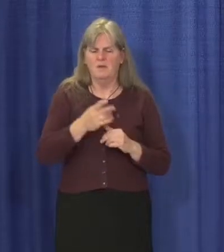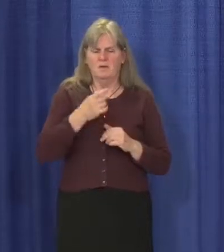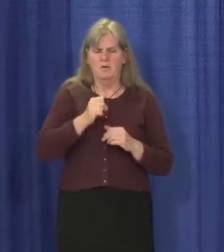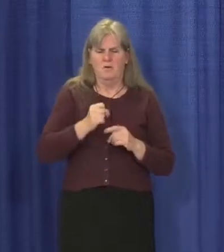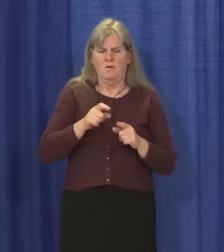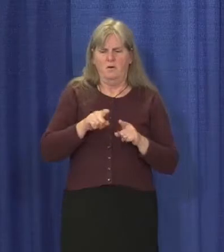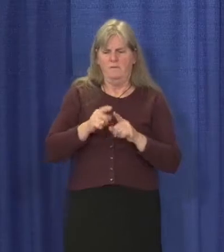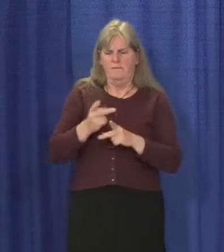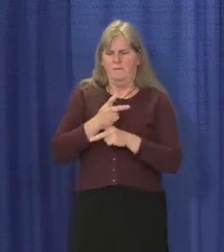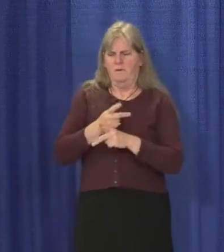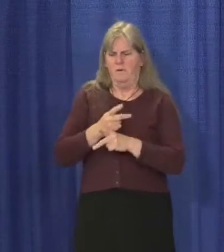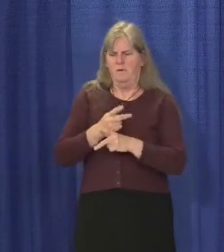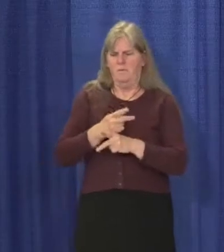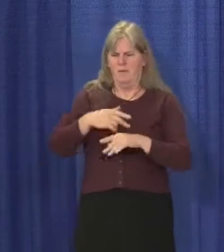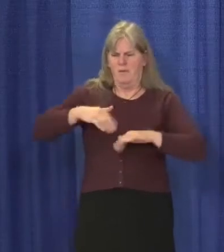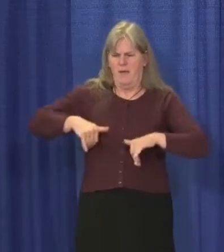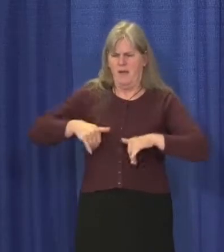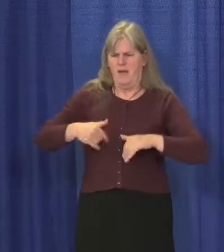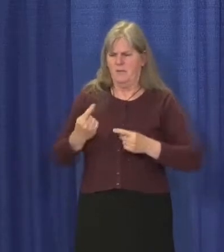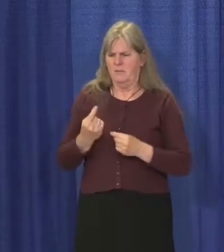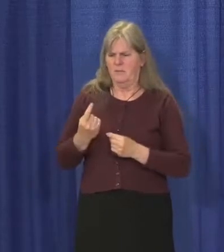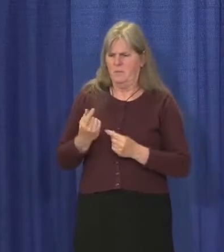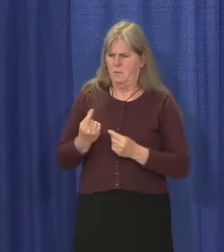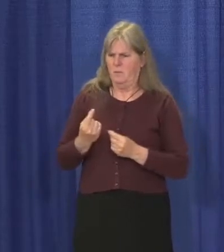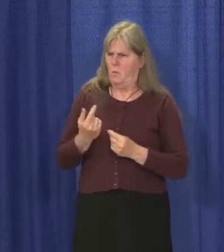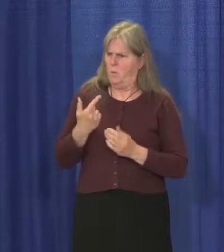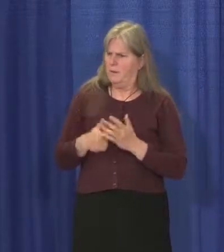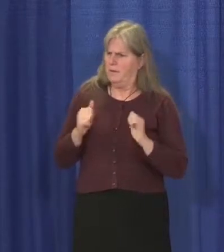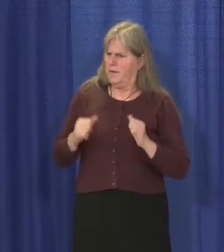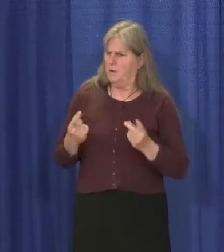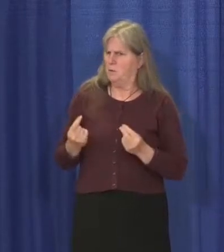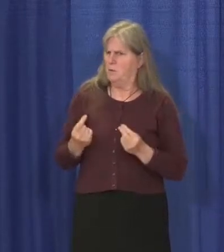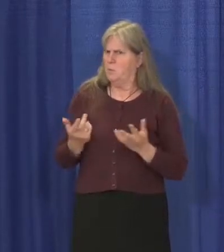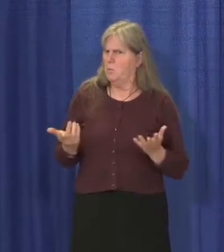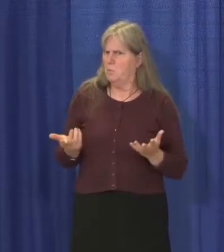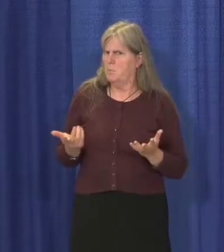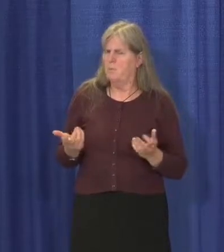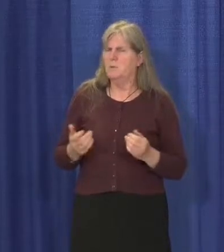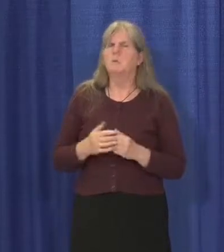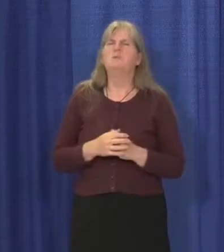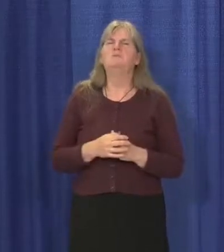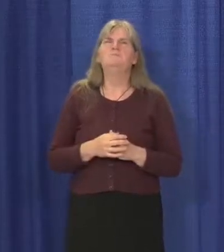could be doing. And what we could be doing.